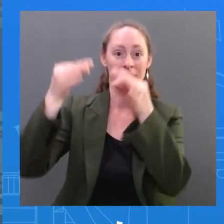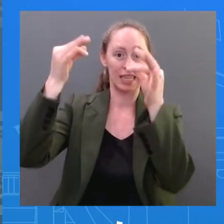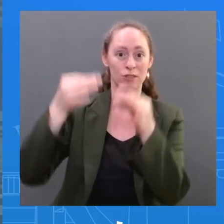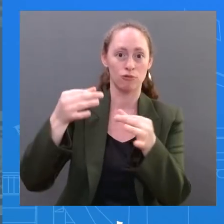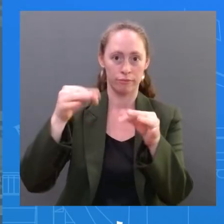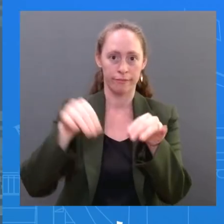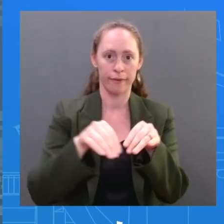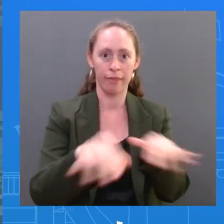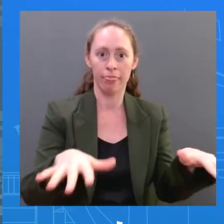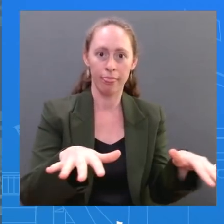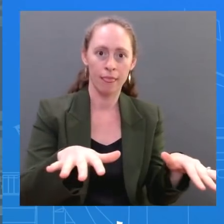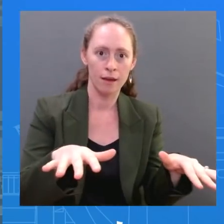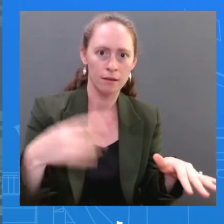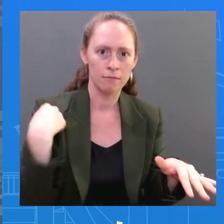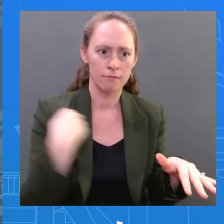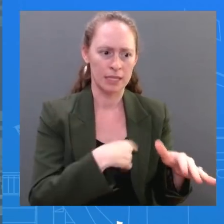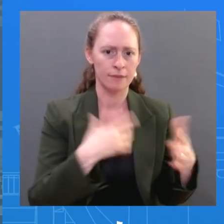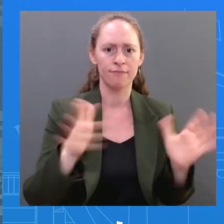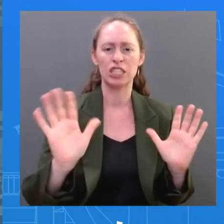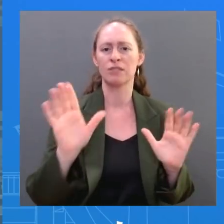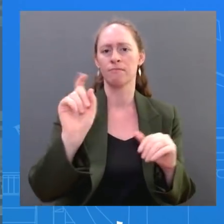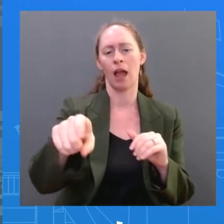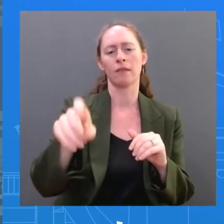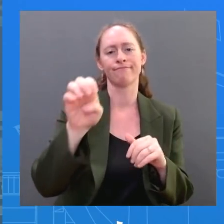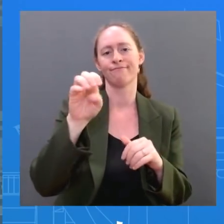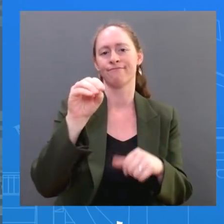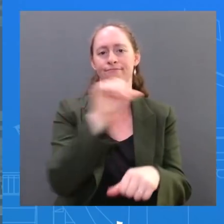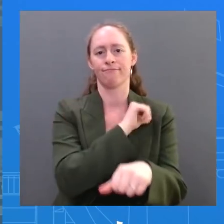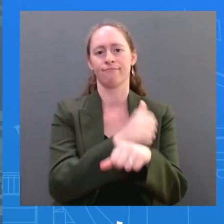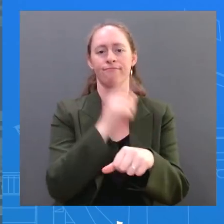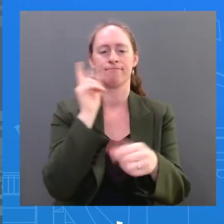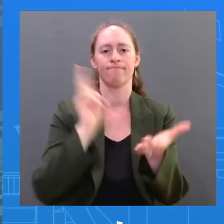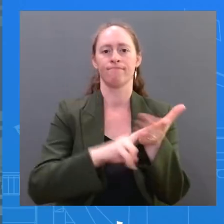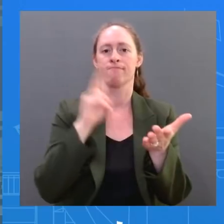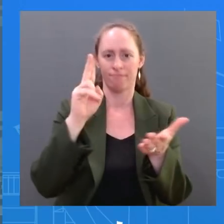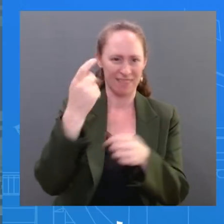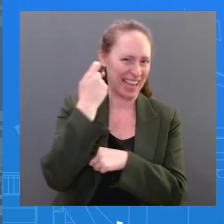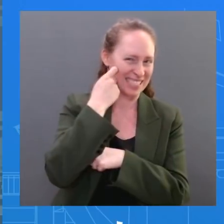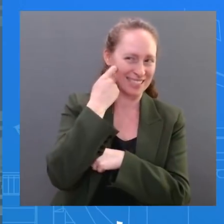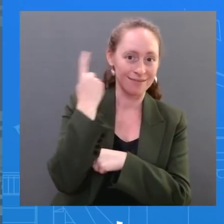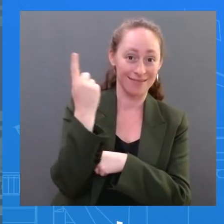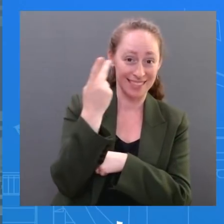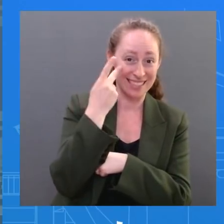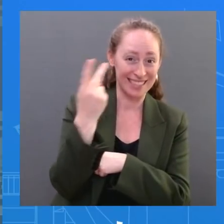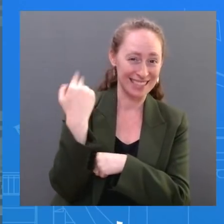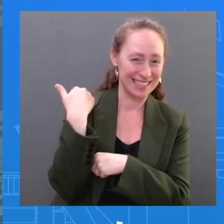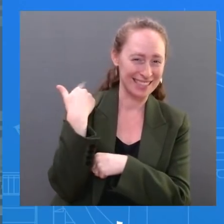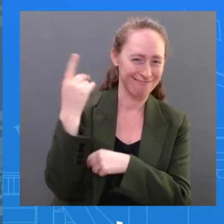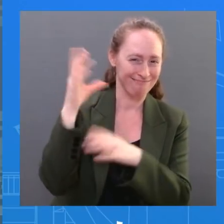And just now, as you know, he signed an executive order which builds on those actions. So just to talk a little bit about